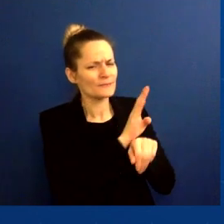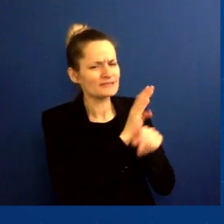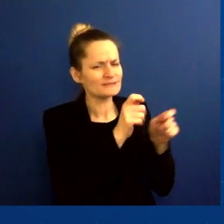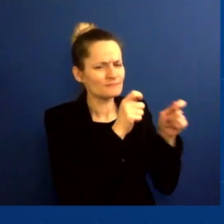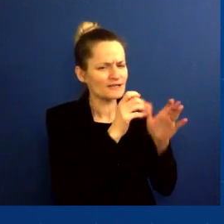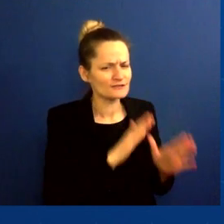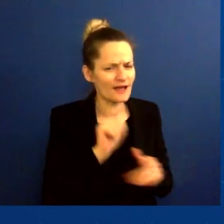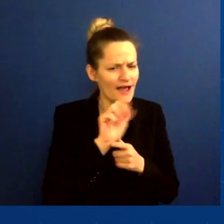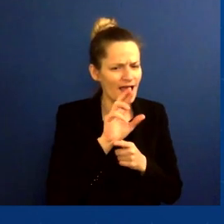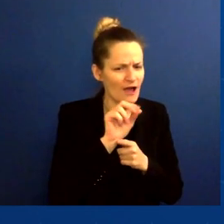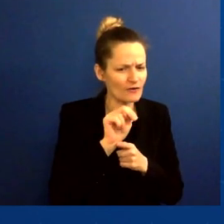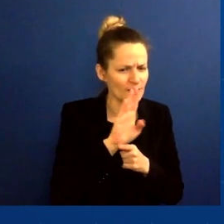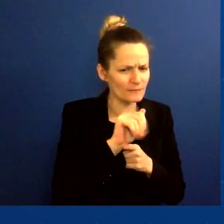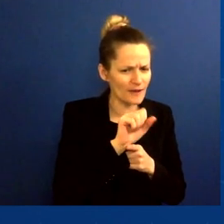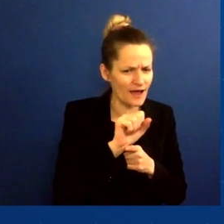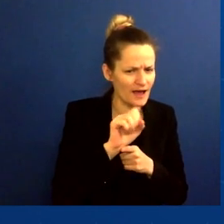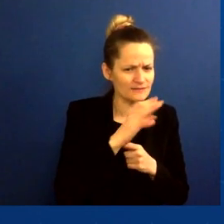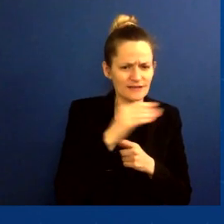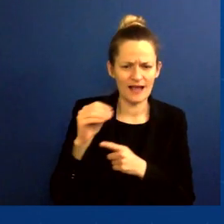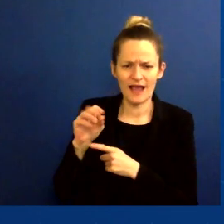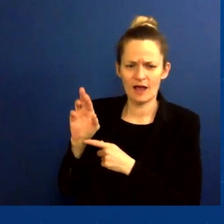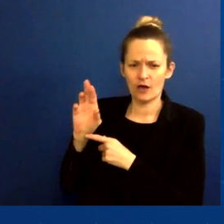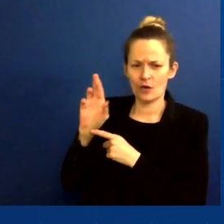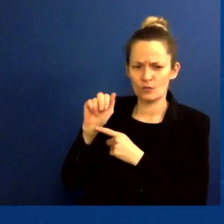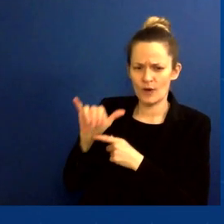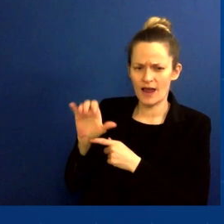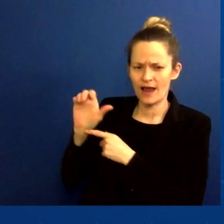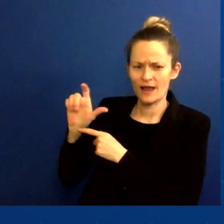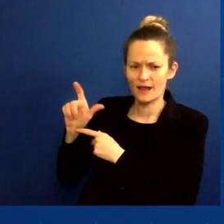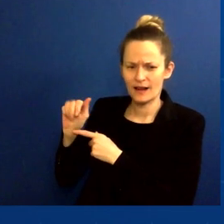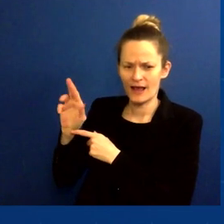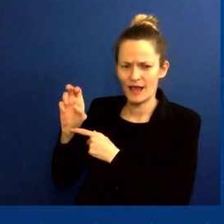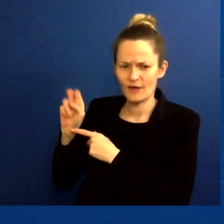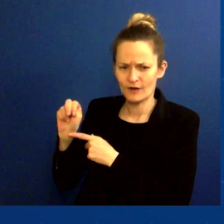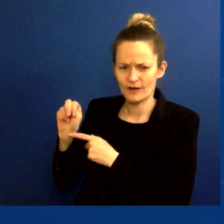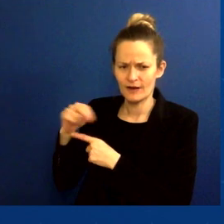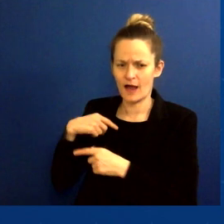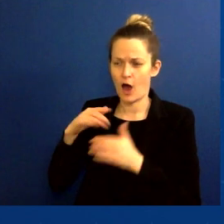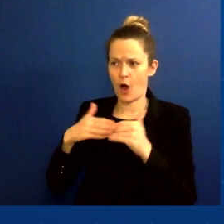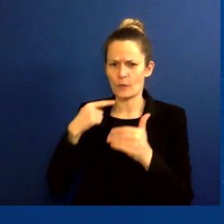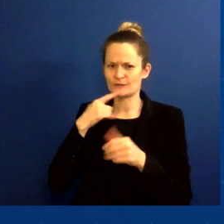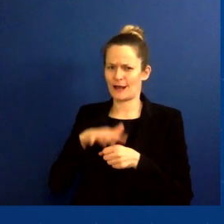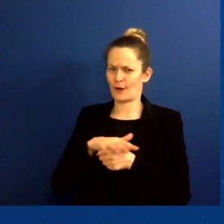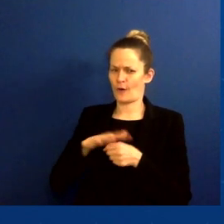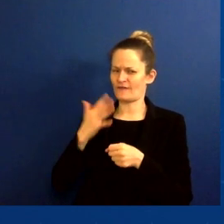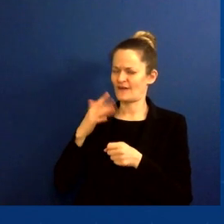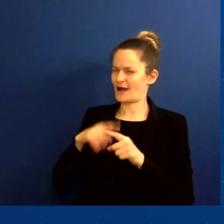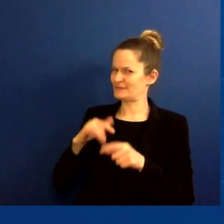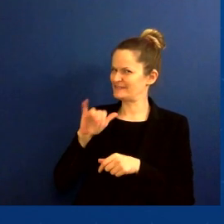I almost said local seven local sevens in Boston. But sorry, sorry. But I want to thank you all and thank you for hosting us today